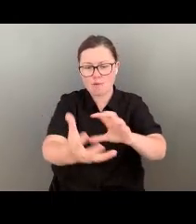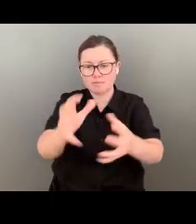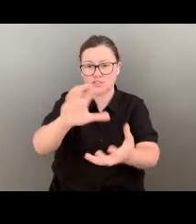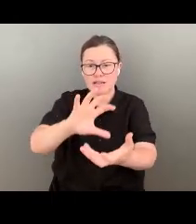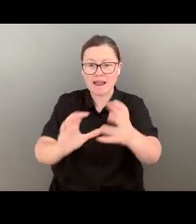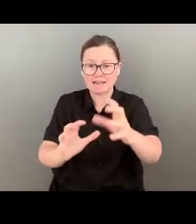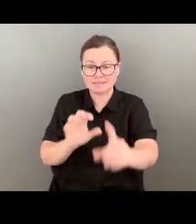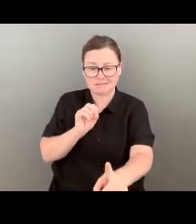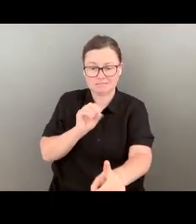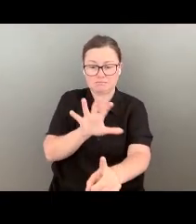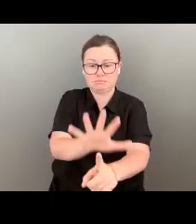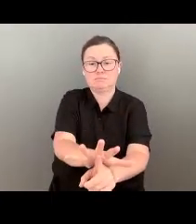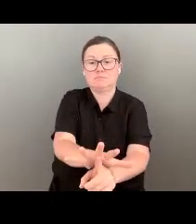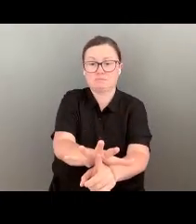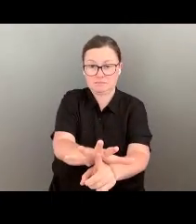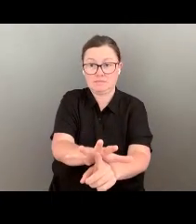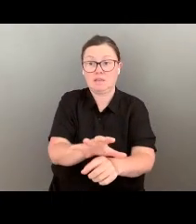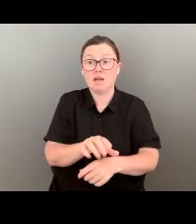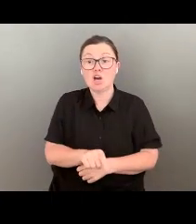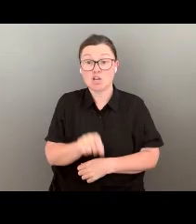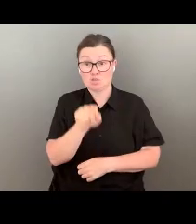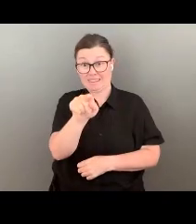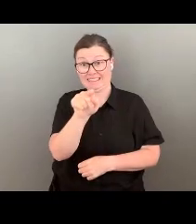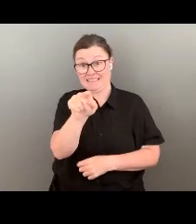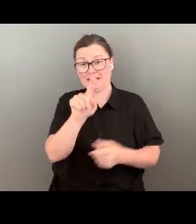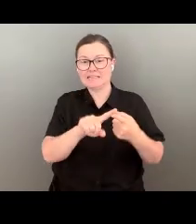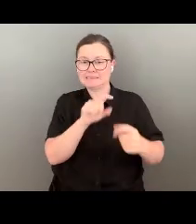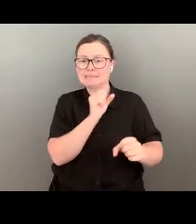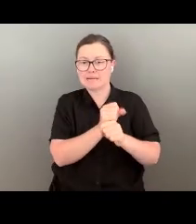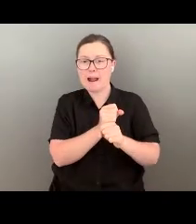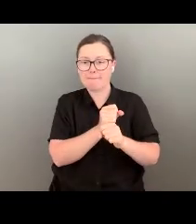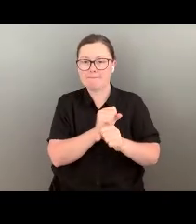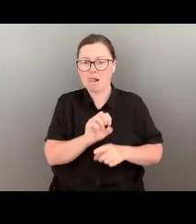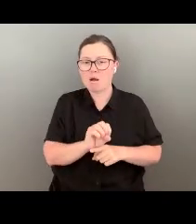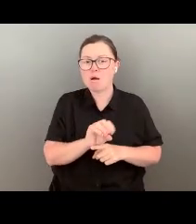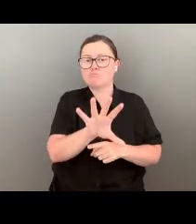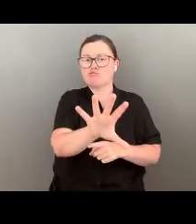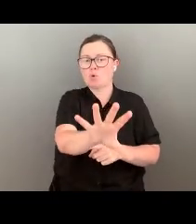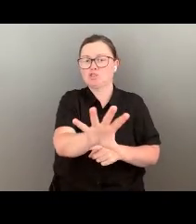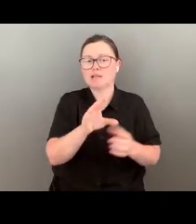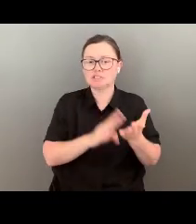So that's projection mapping. What you're viewing now is a technique called structured light.